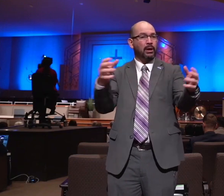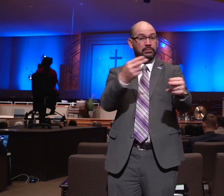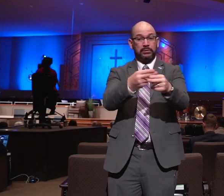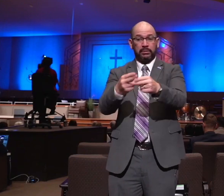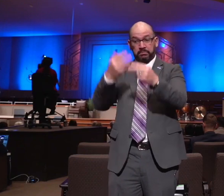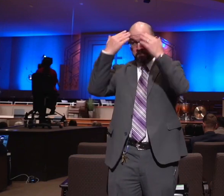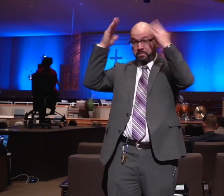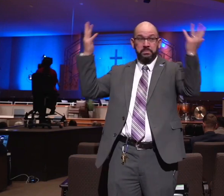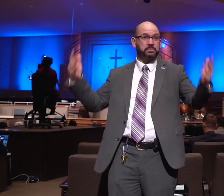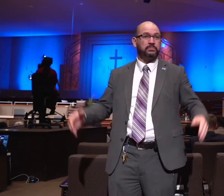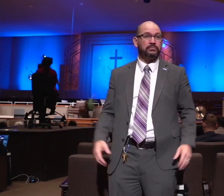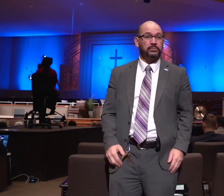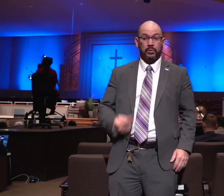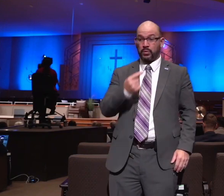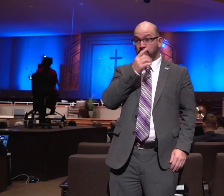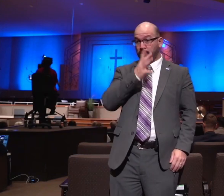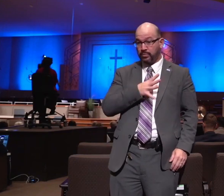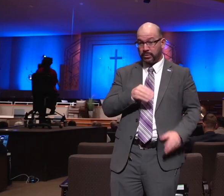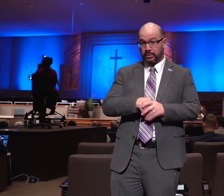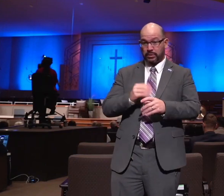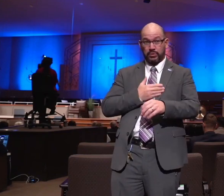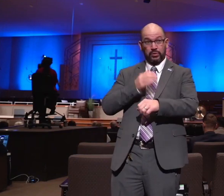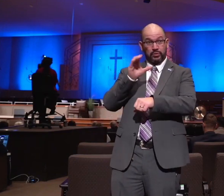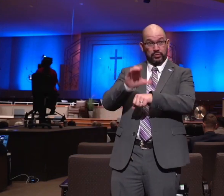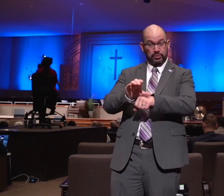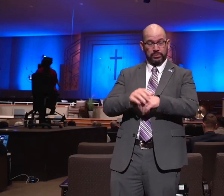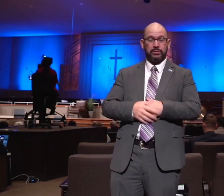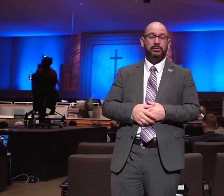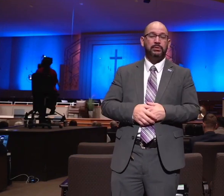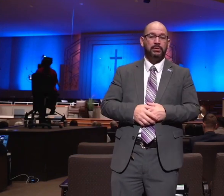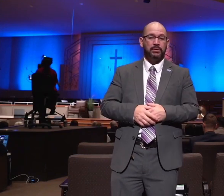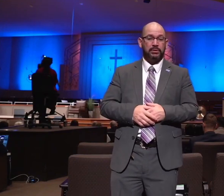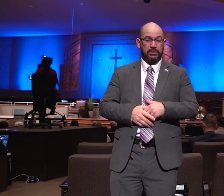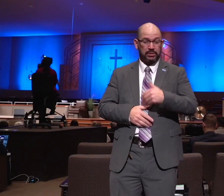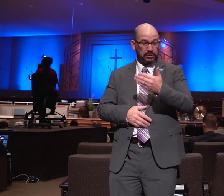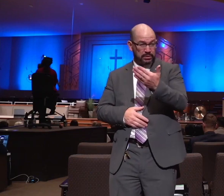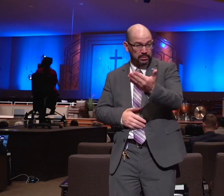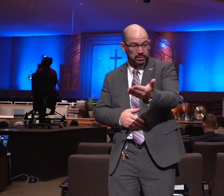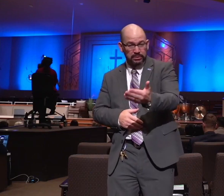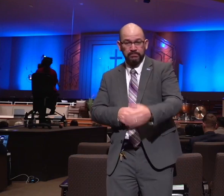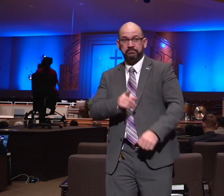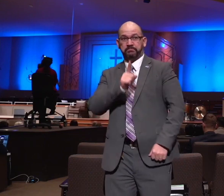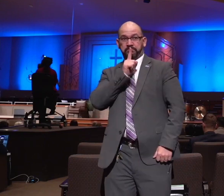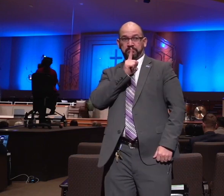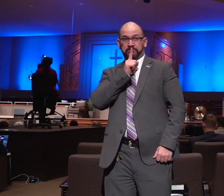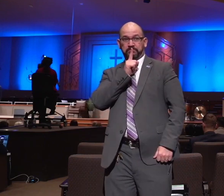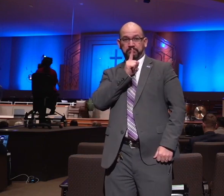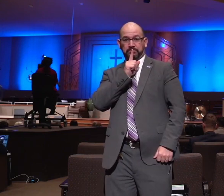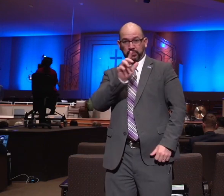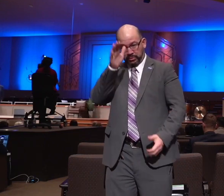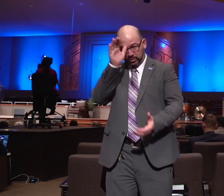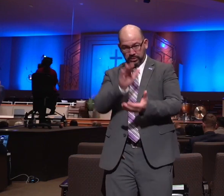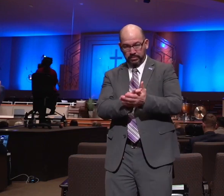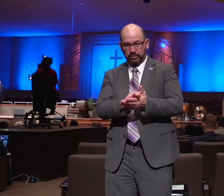there’s a lady in our church name Rose Sandoval she's extremely quiet and her husband is